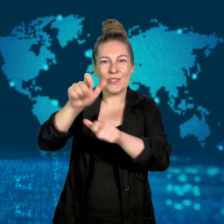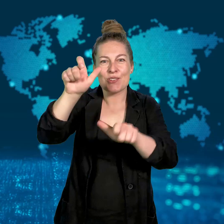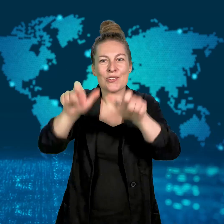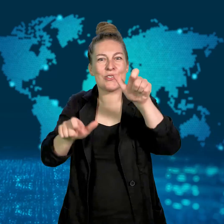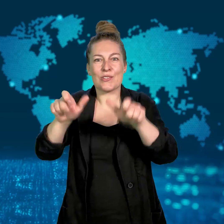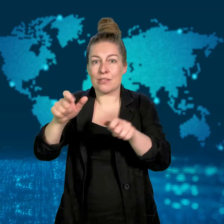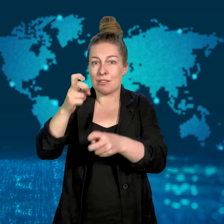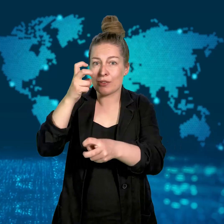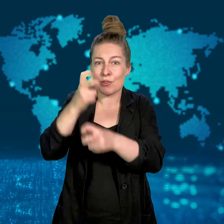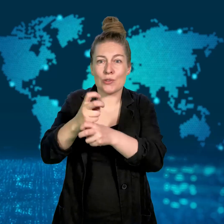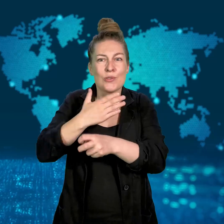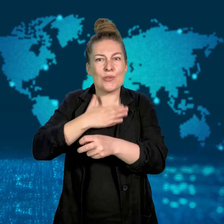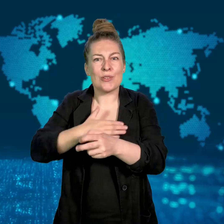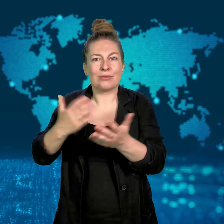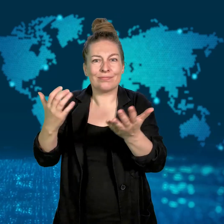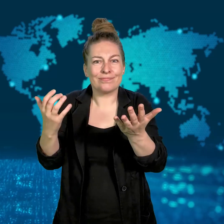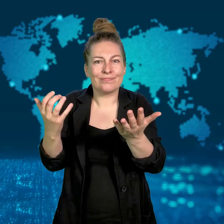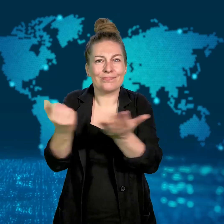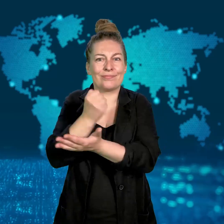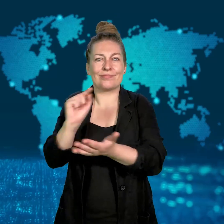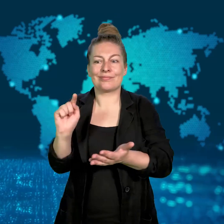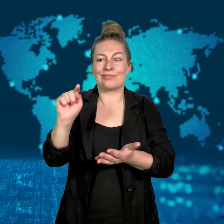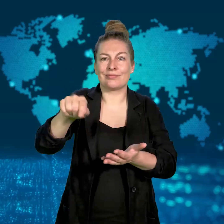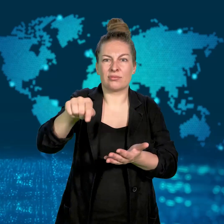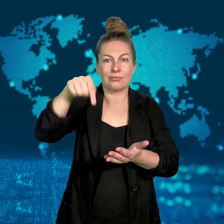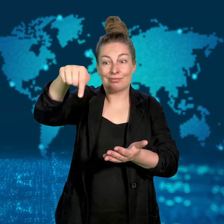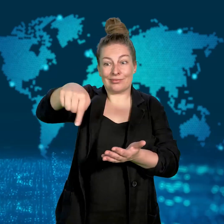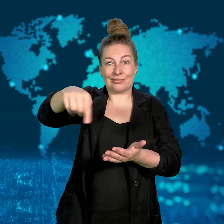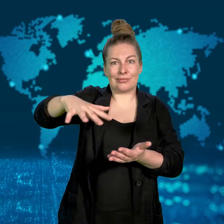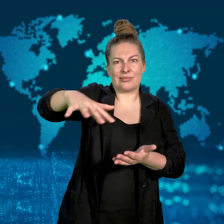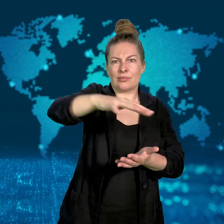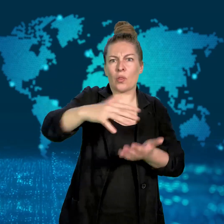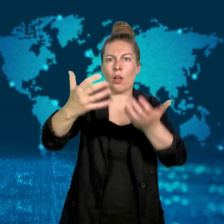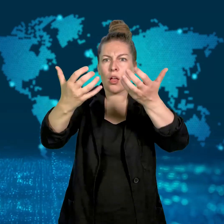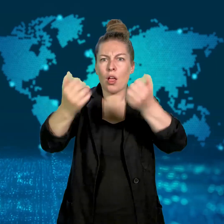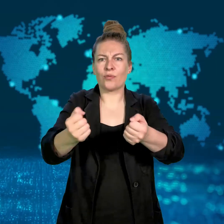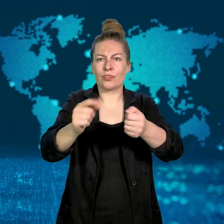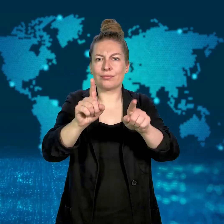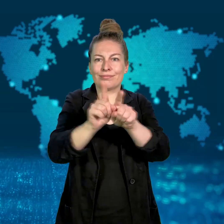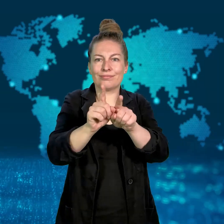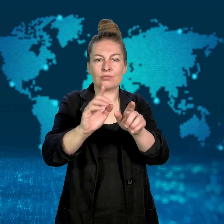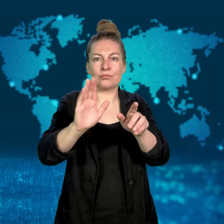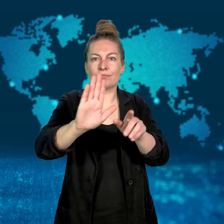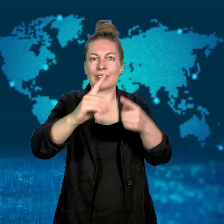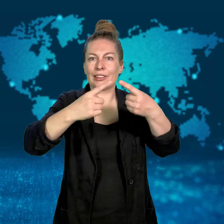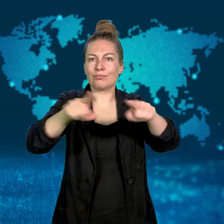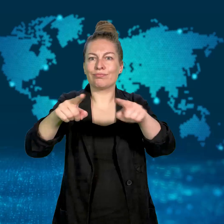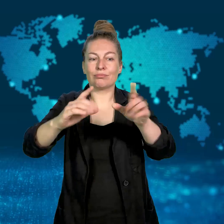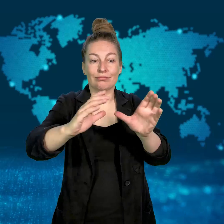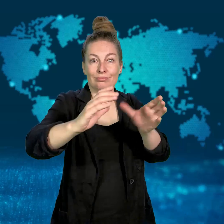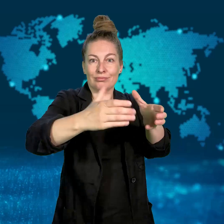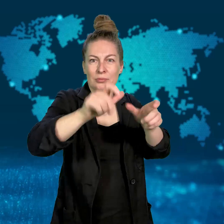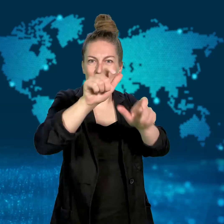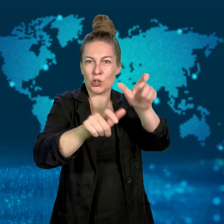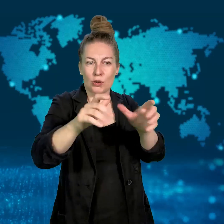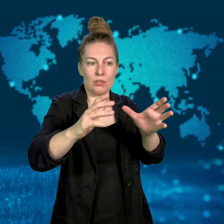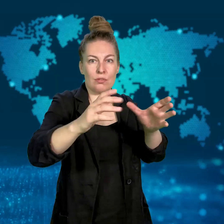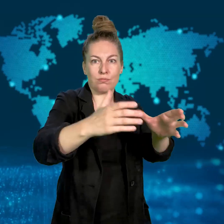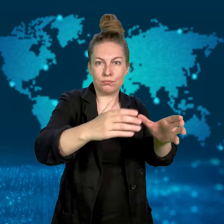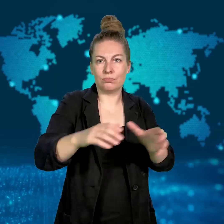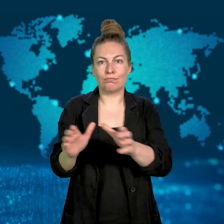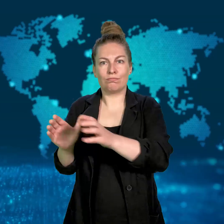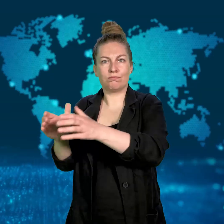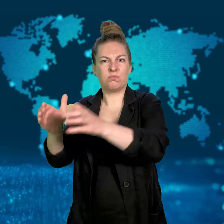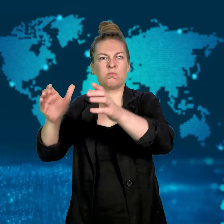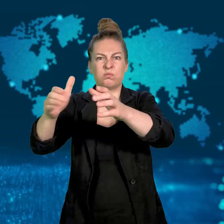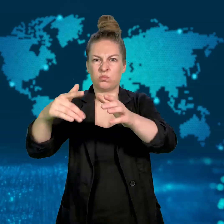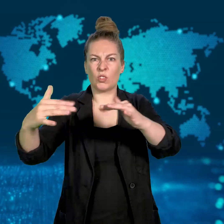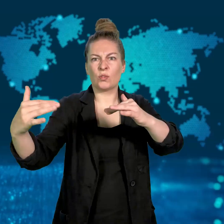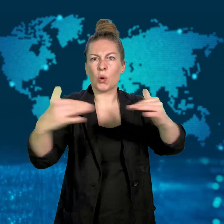It's difficult to determine the exact scale of the disaster because of